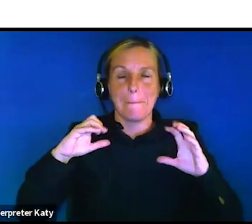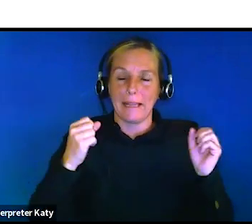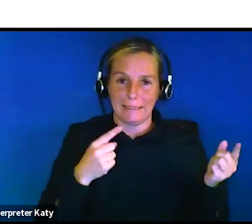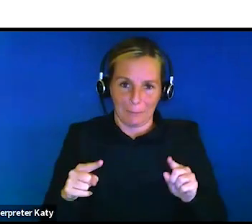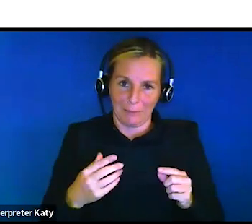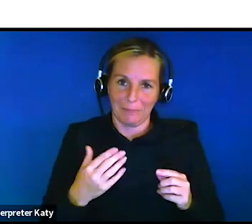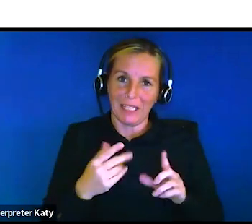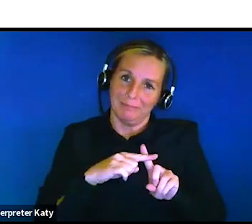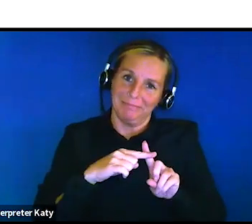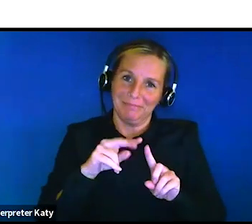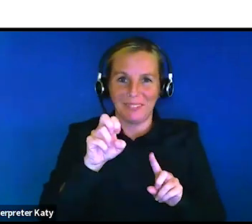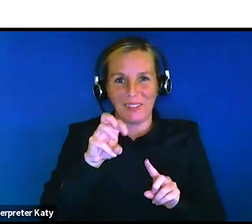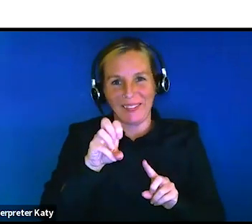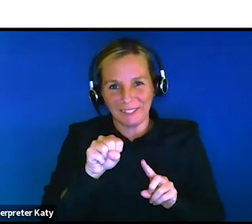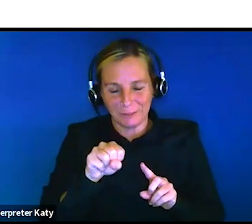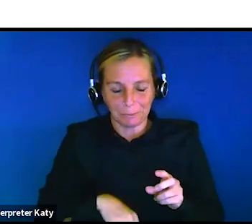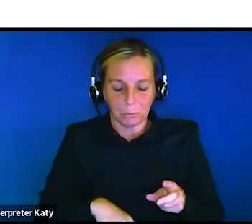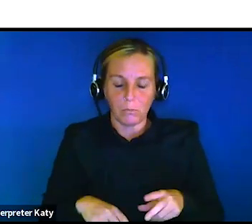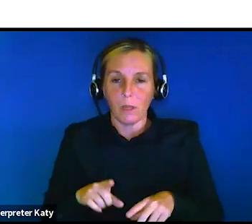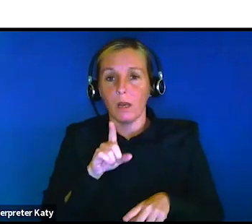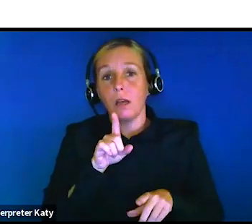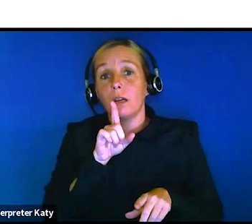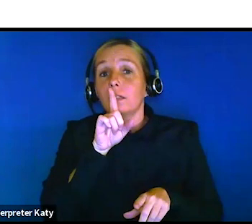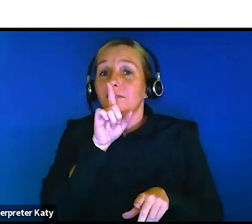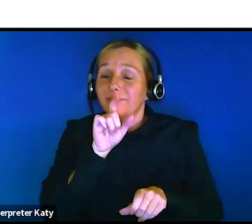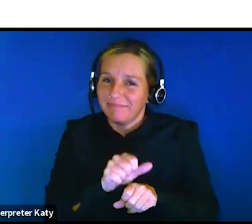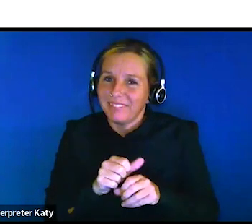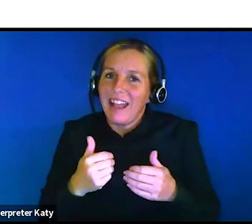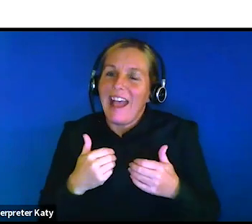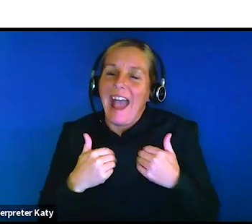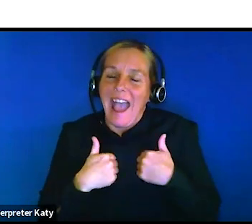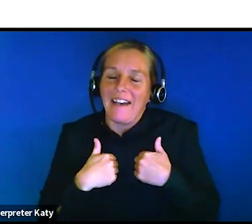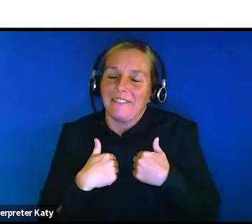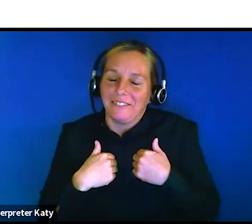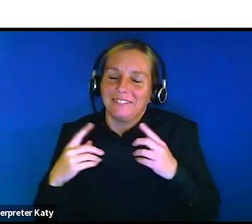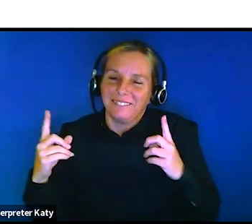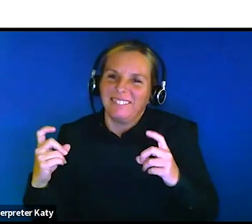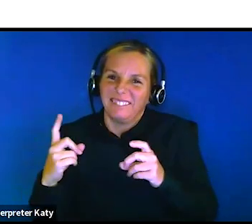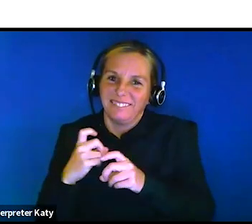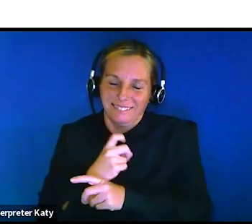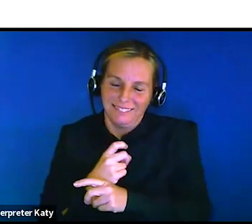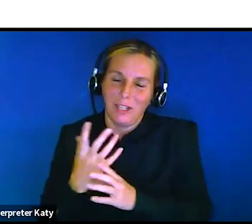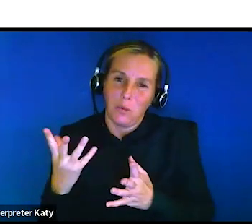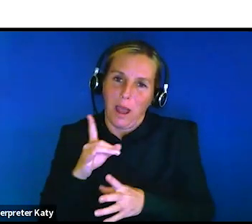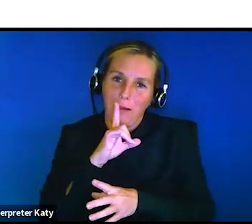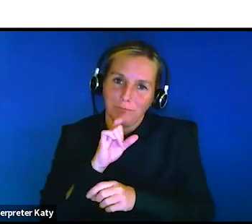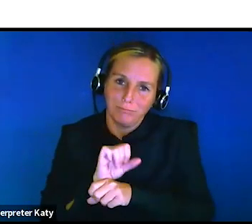But then you also have the reality of the complexities of what it really means to do system change